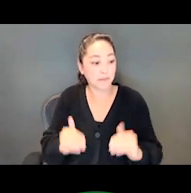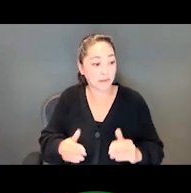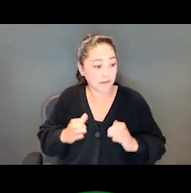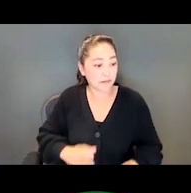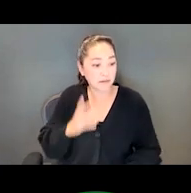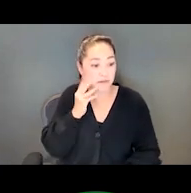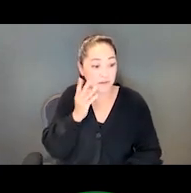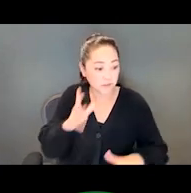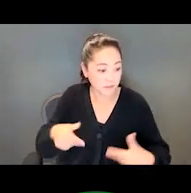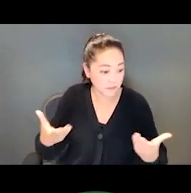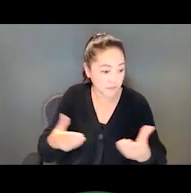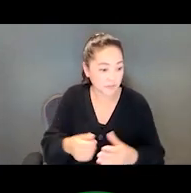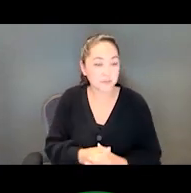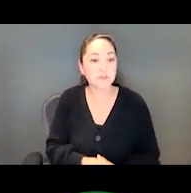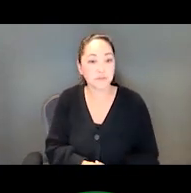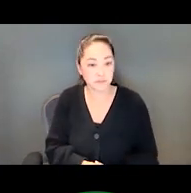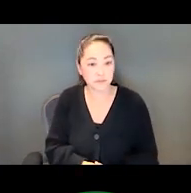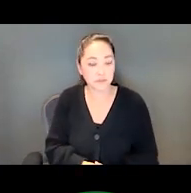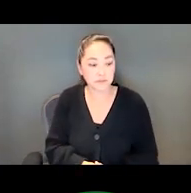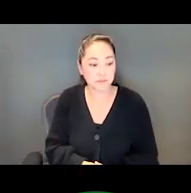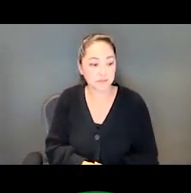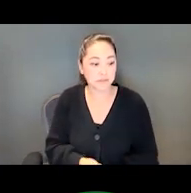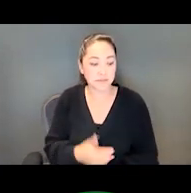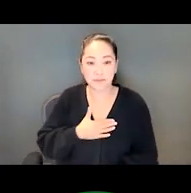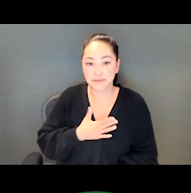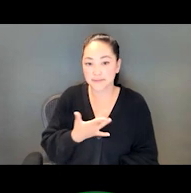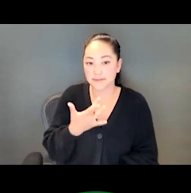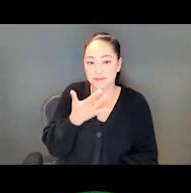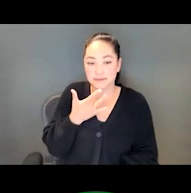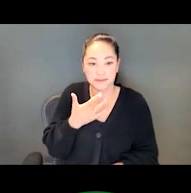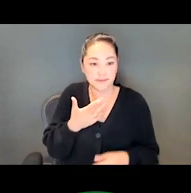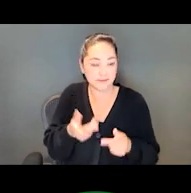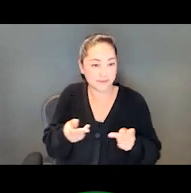my favorite place to go that has a good customer experience.